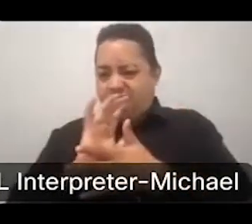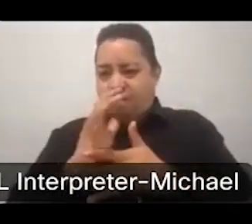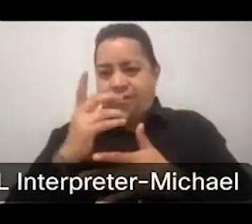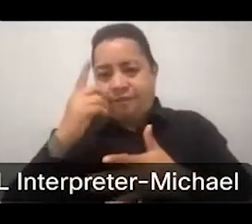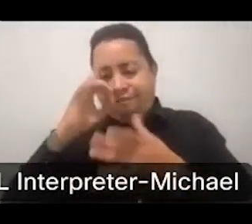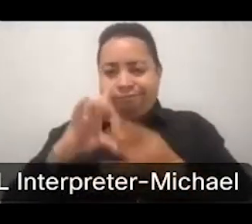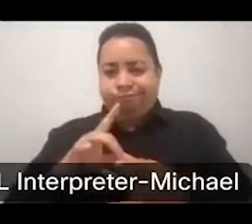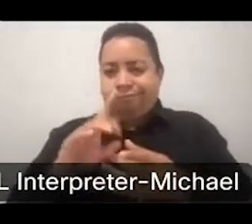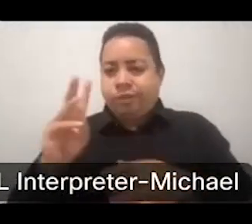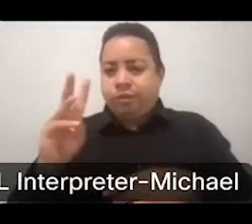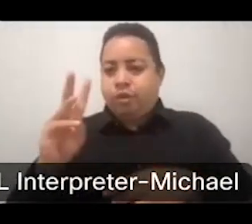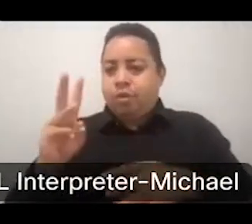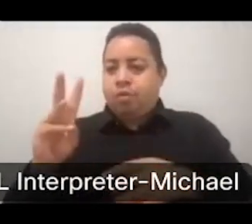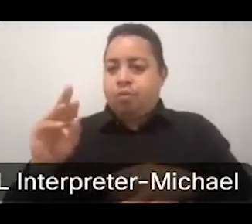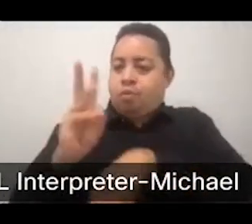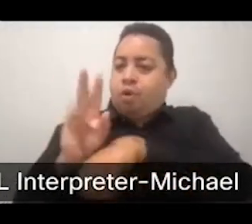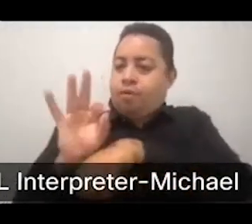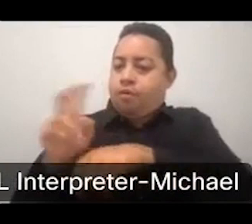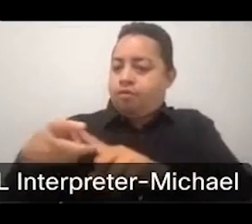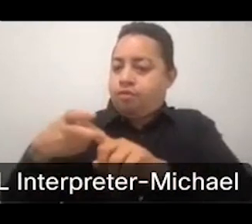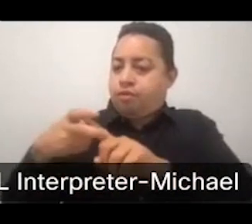frequently call the WRP for short.